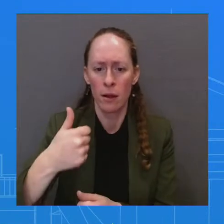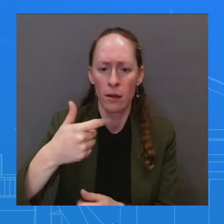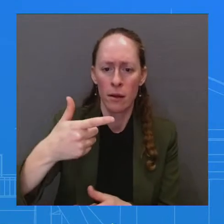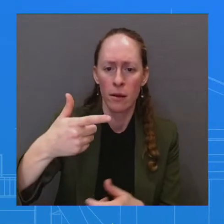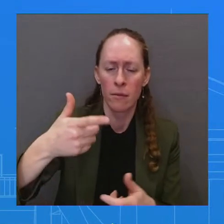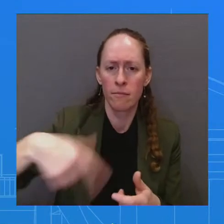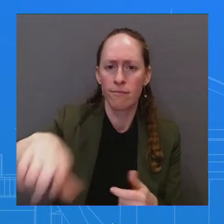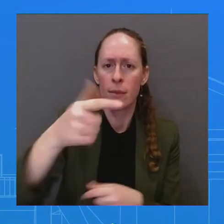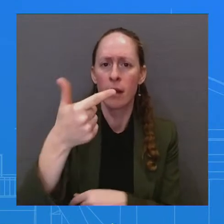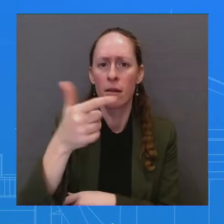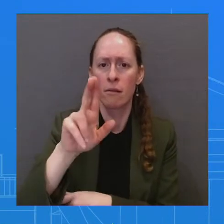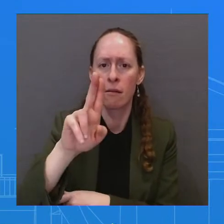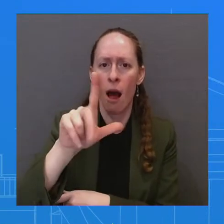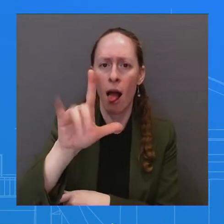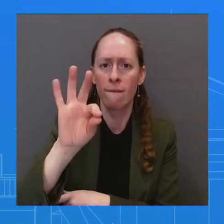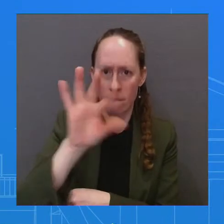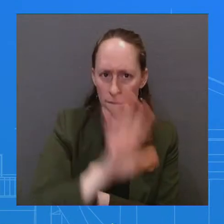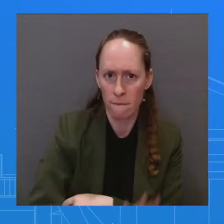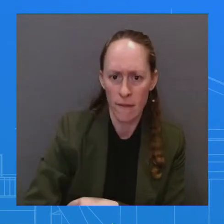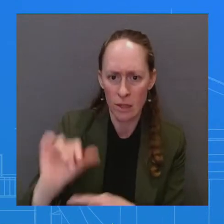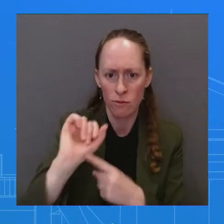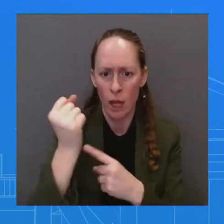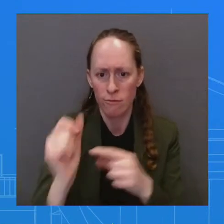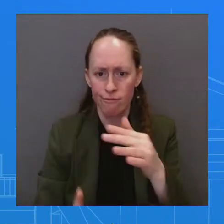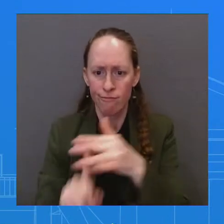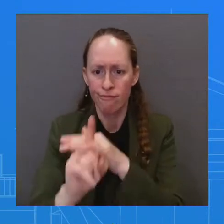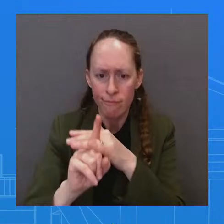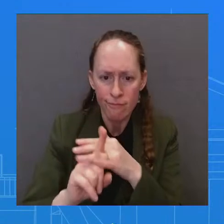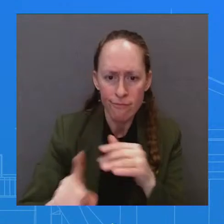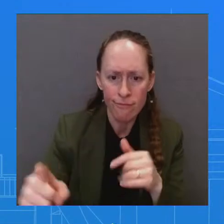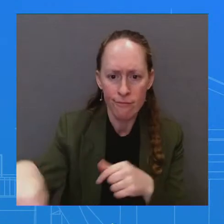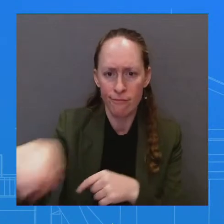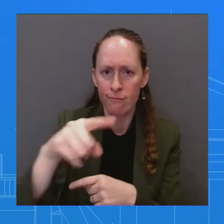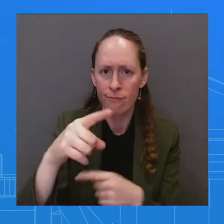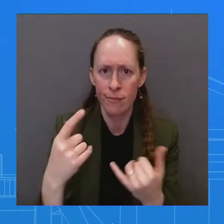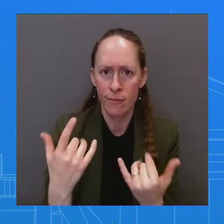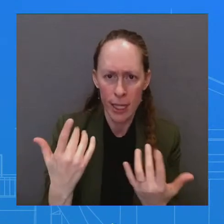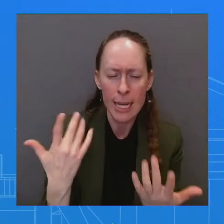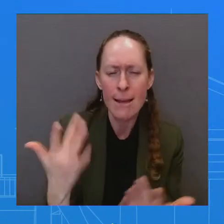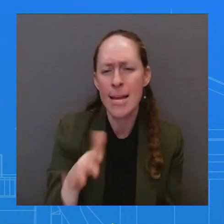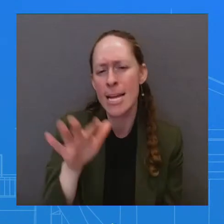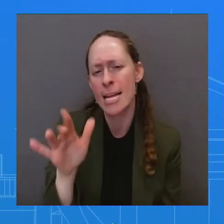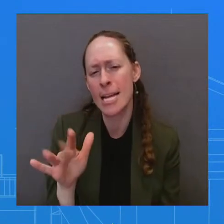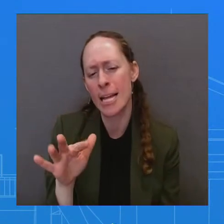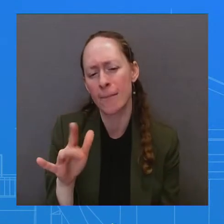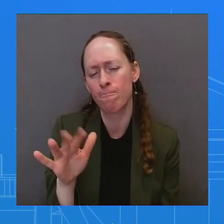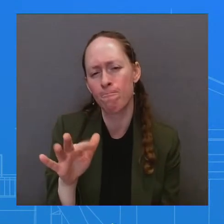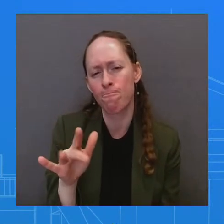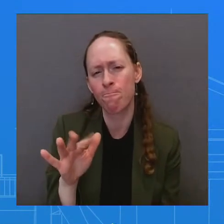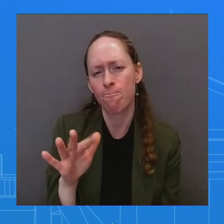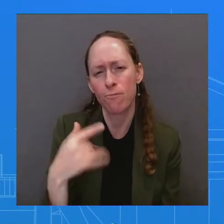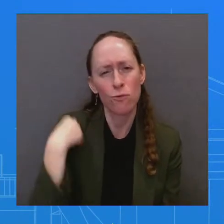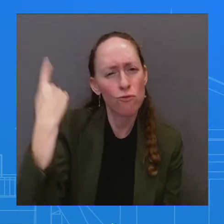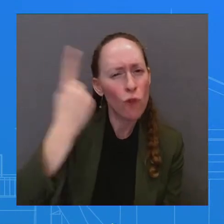Is that strategy of dealing with it as it happens going to continue to be the strategy?